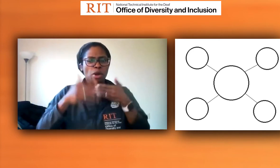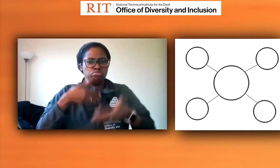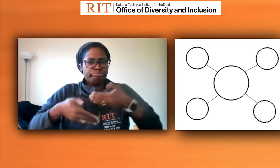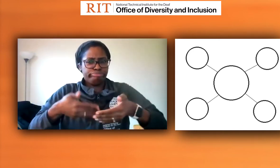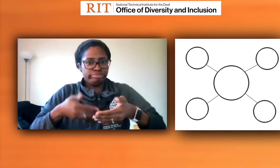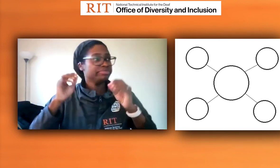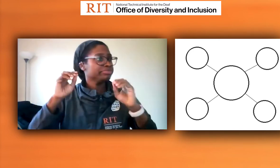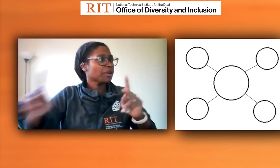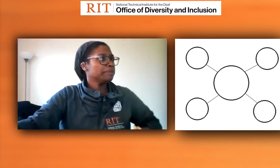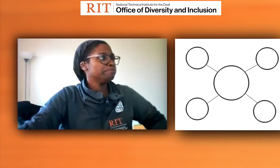and go ahead and do so.